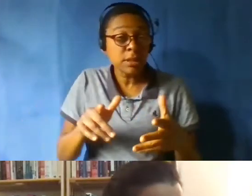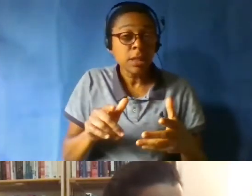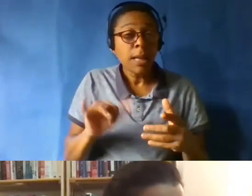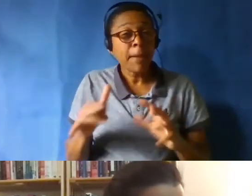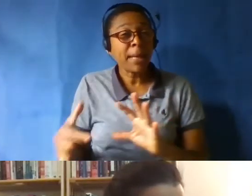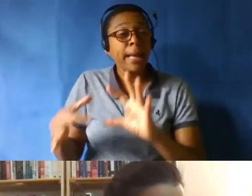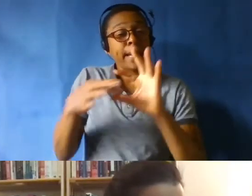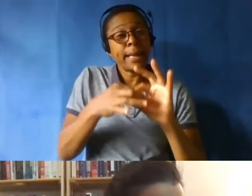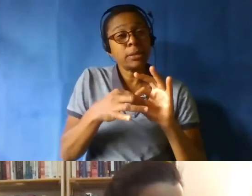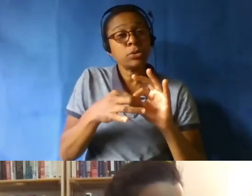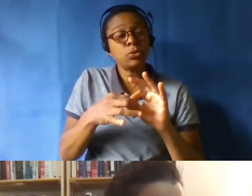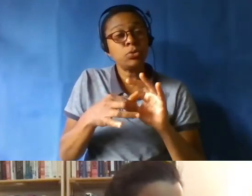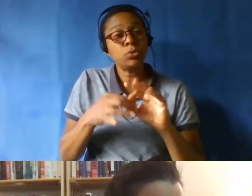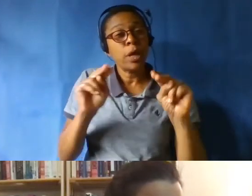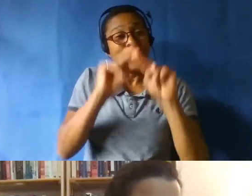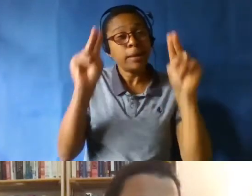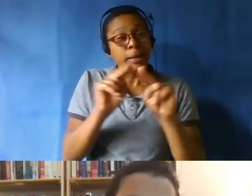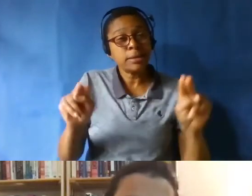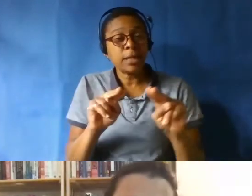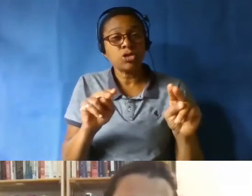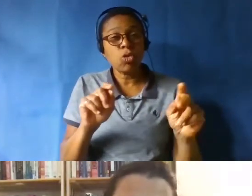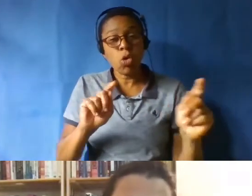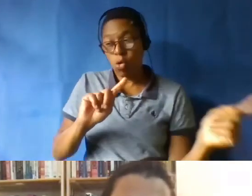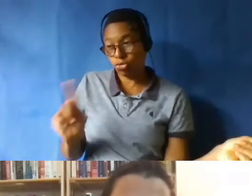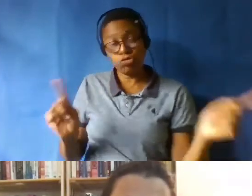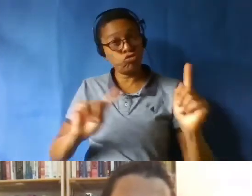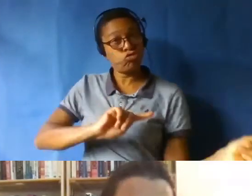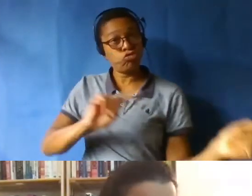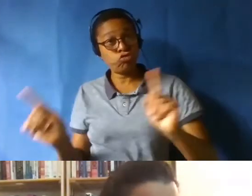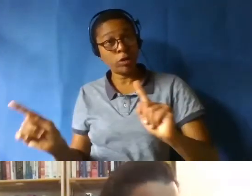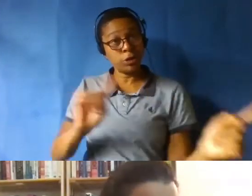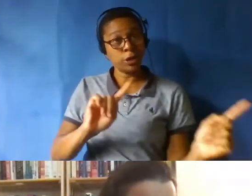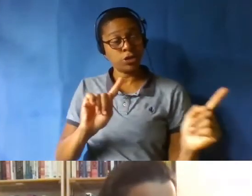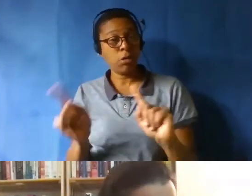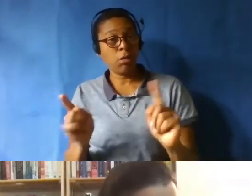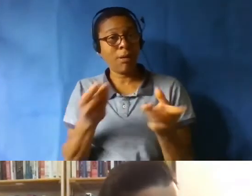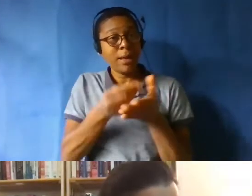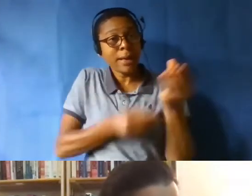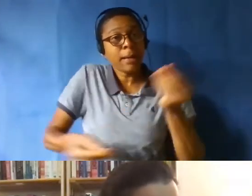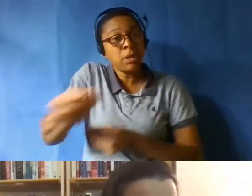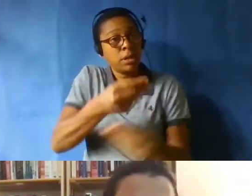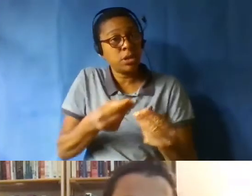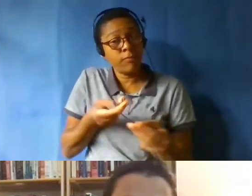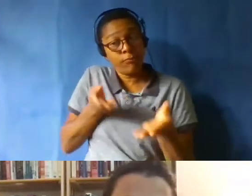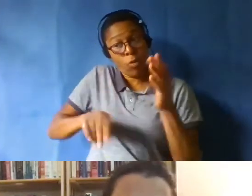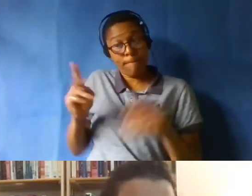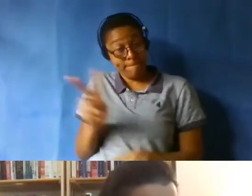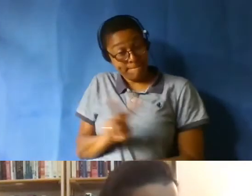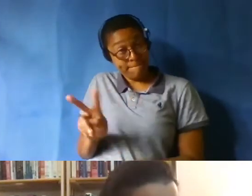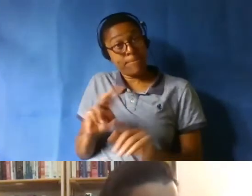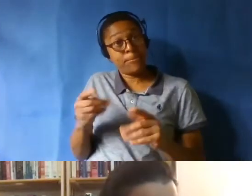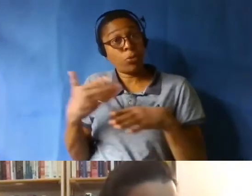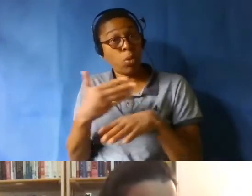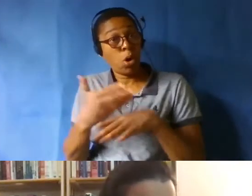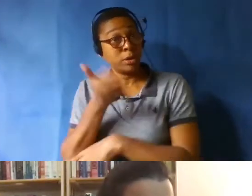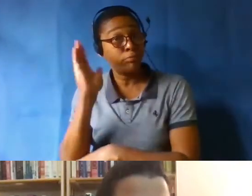transcultural experiences of both of your works. Well I certainly found it